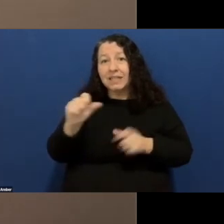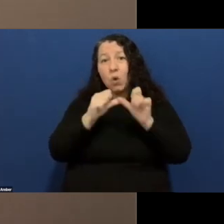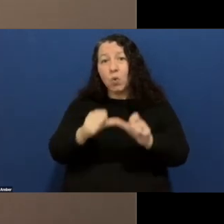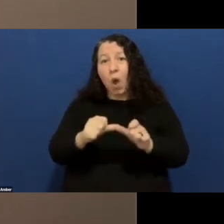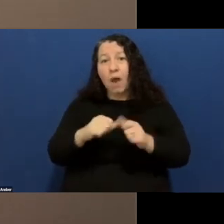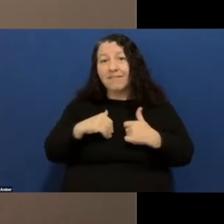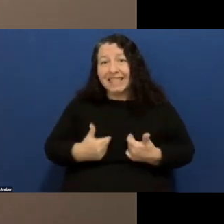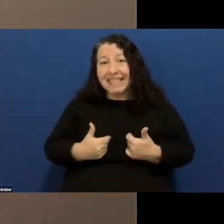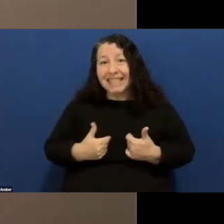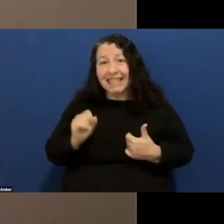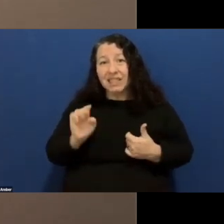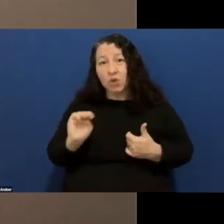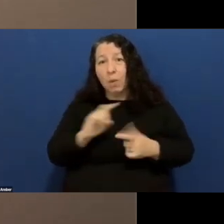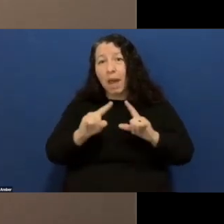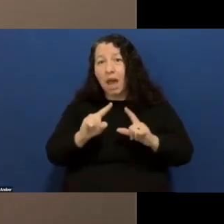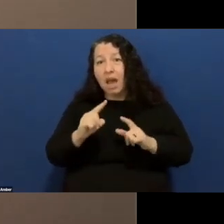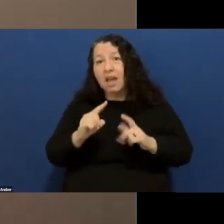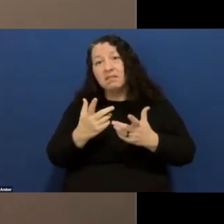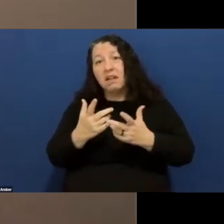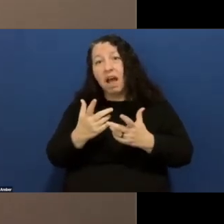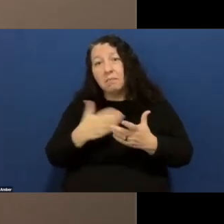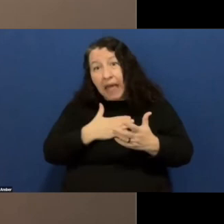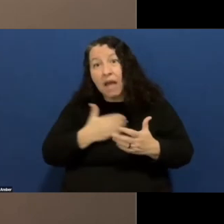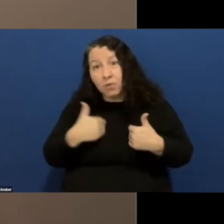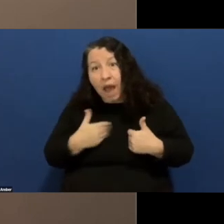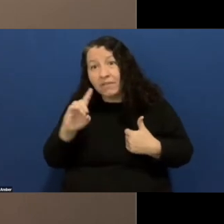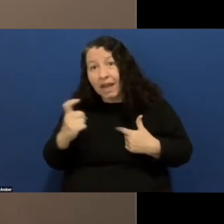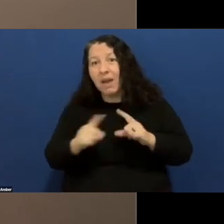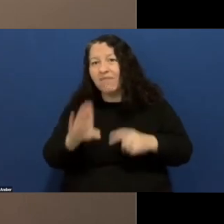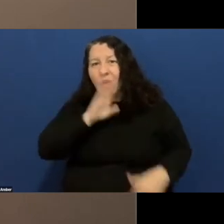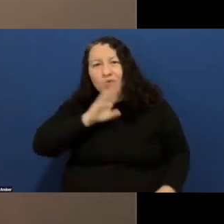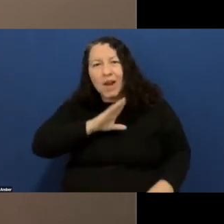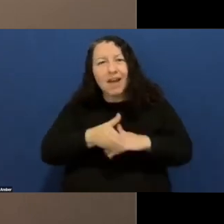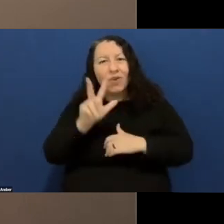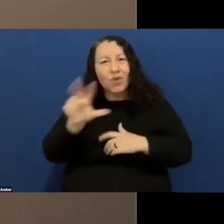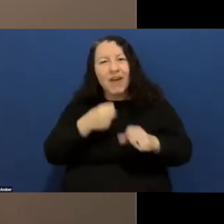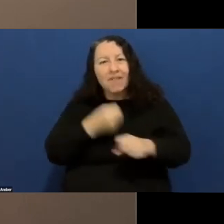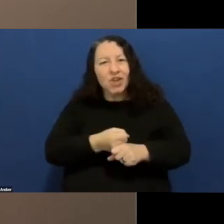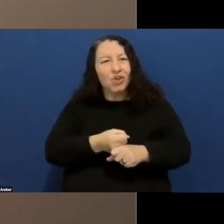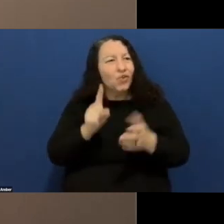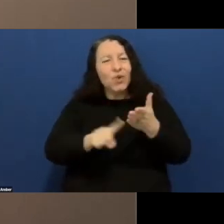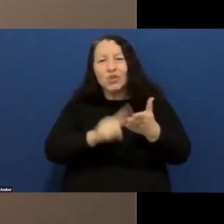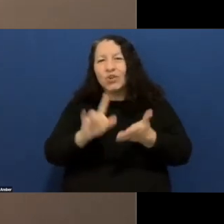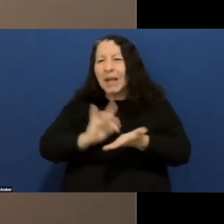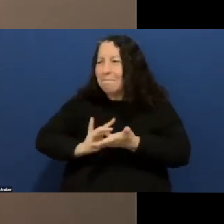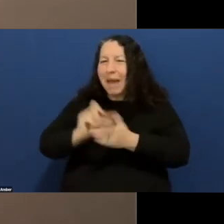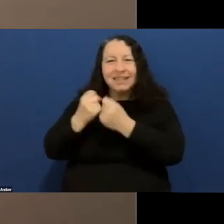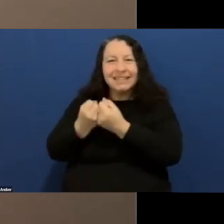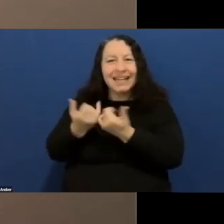fatigue syndrome). I am relieved to have the diagnosis. But frustrated that after 35 years